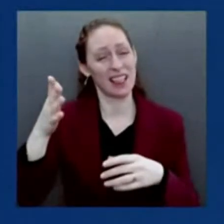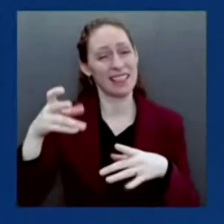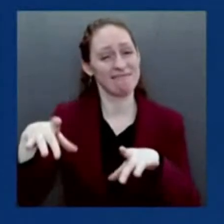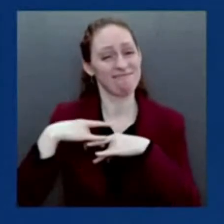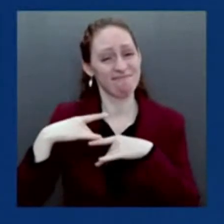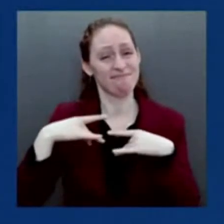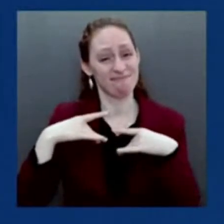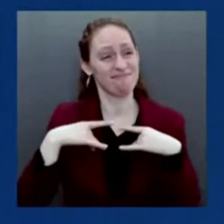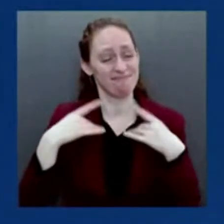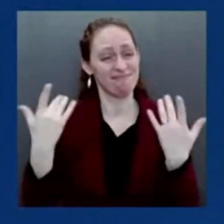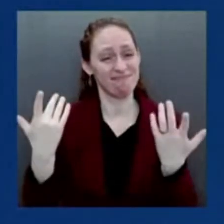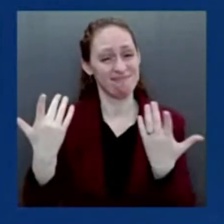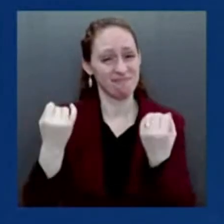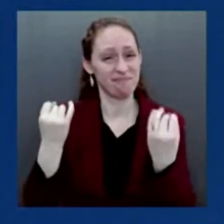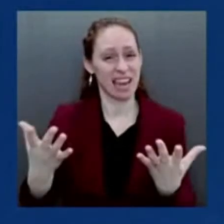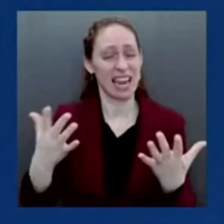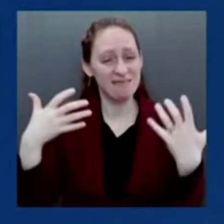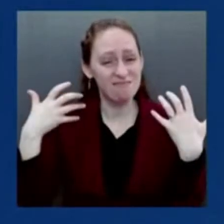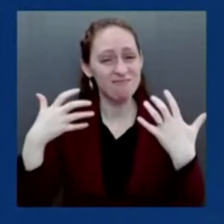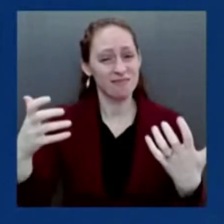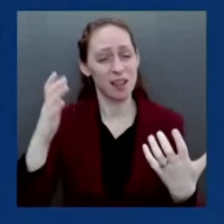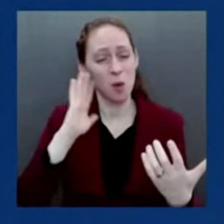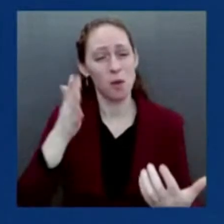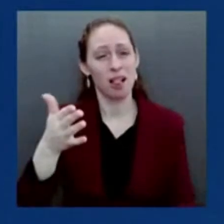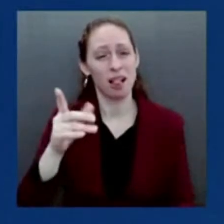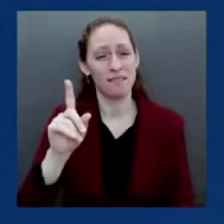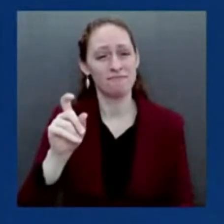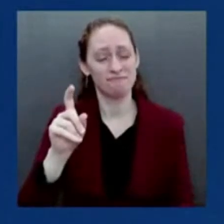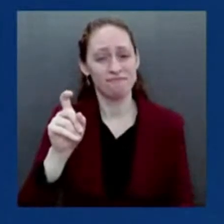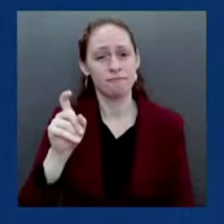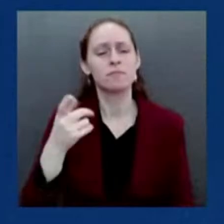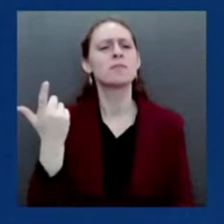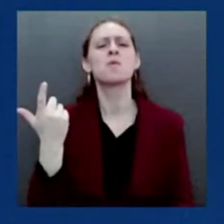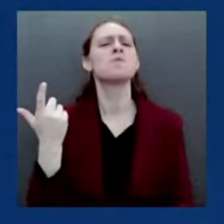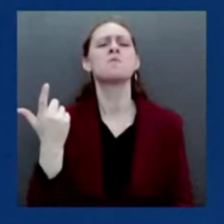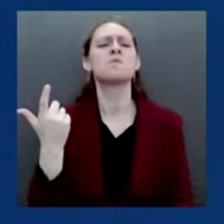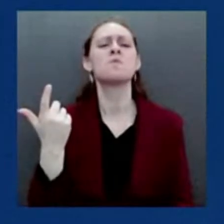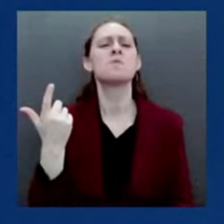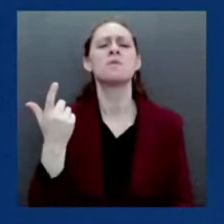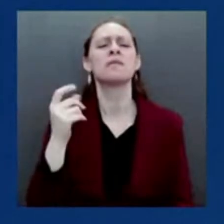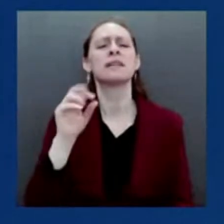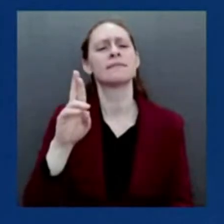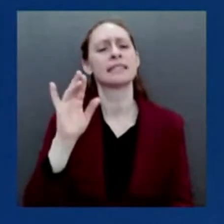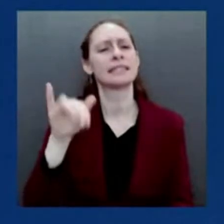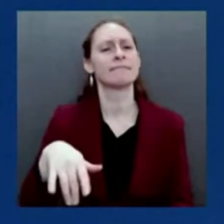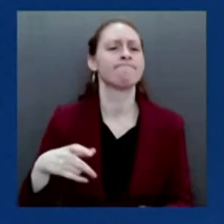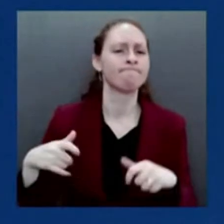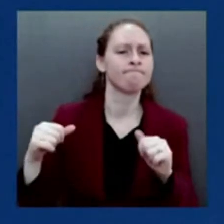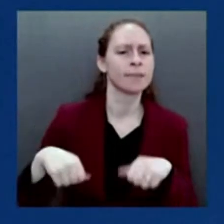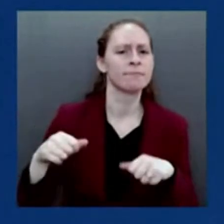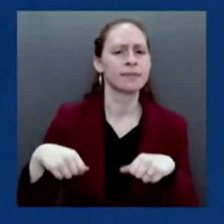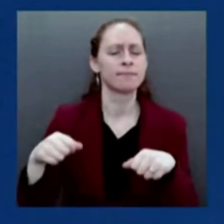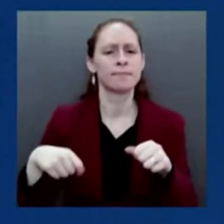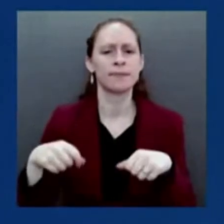ARE GOING TO GET OMICRON, AND